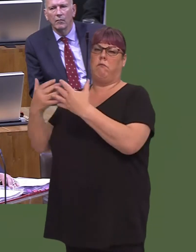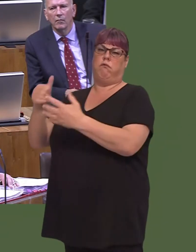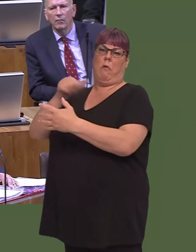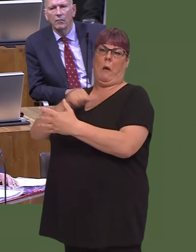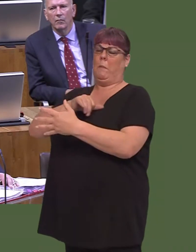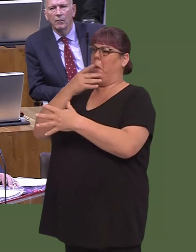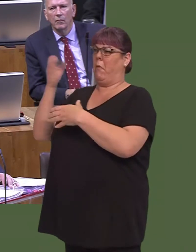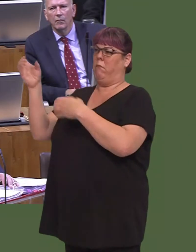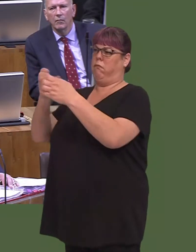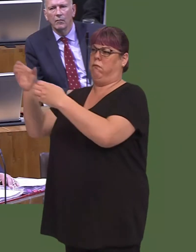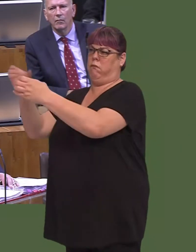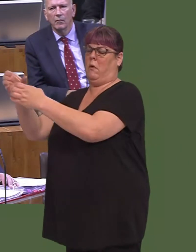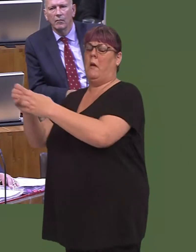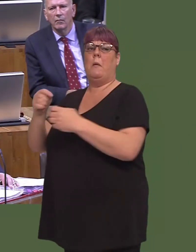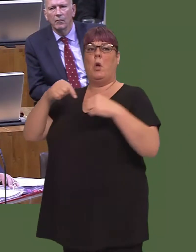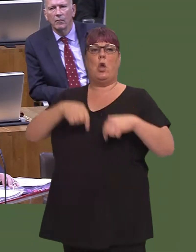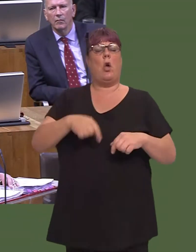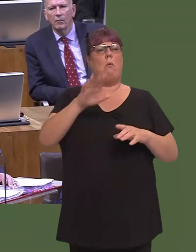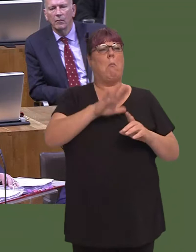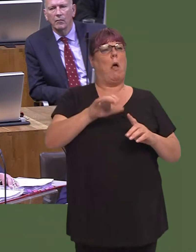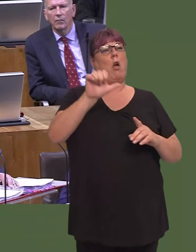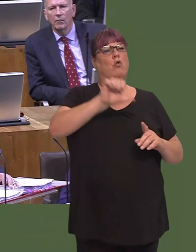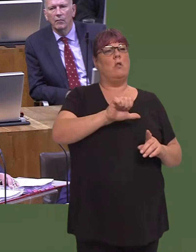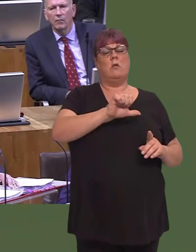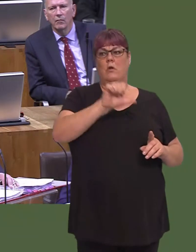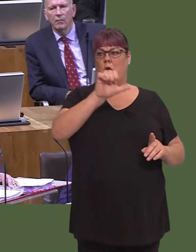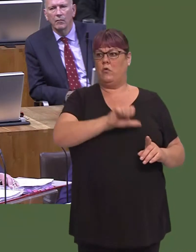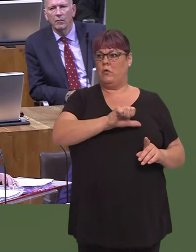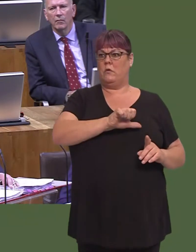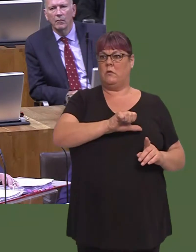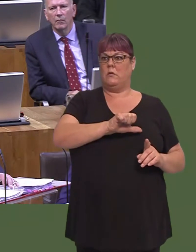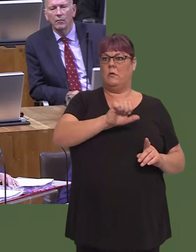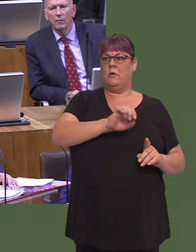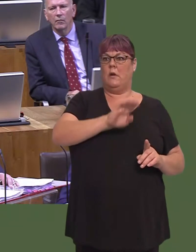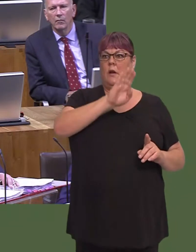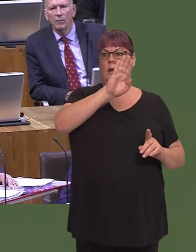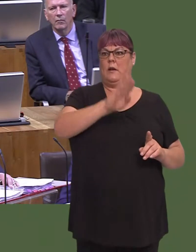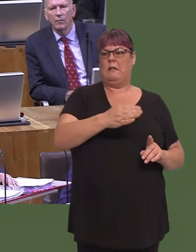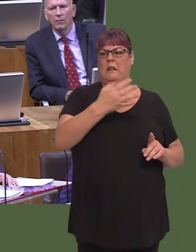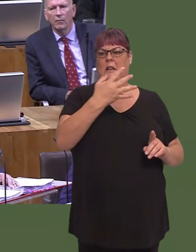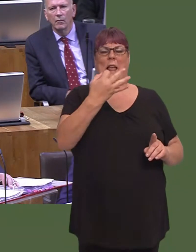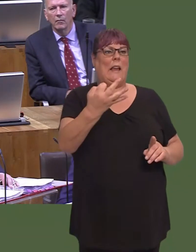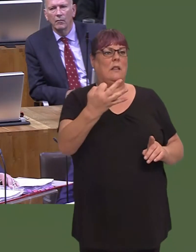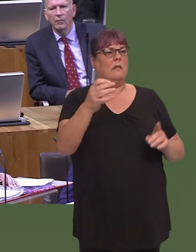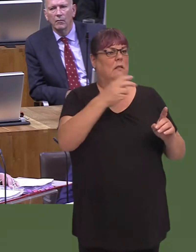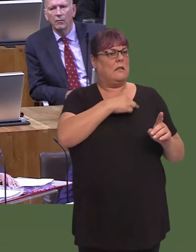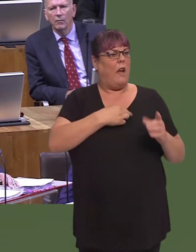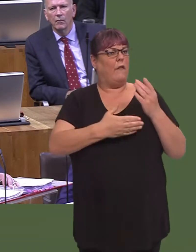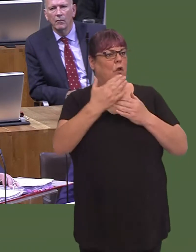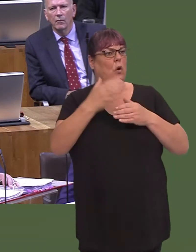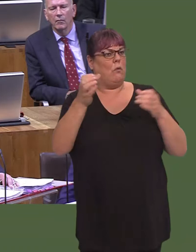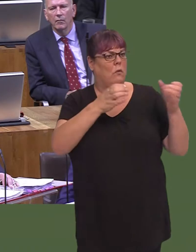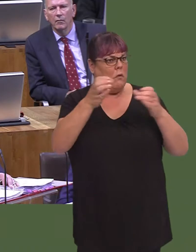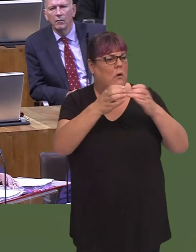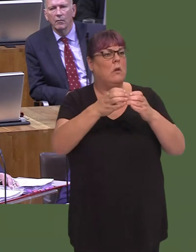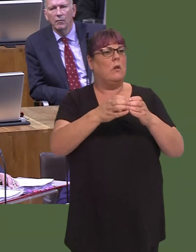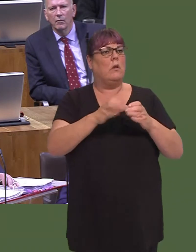housing stock if you allow it to be sold at a rate that doesn't allow you to keep up.